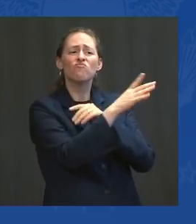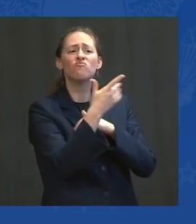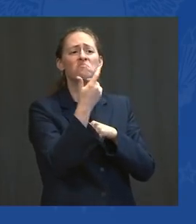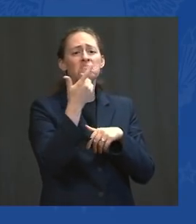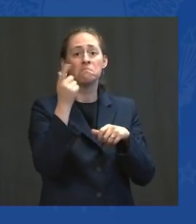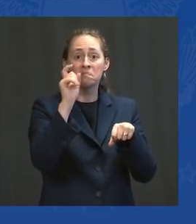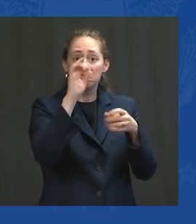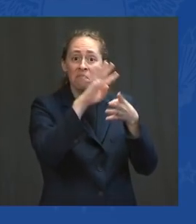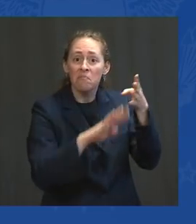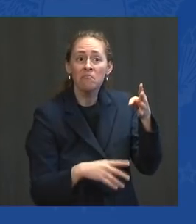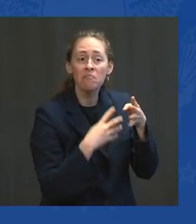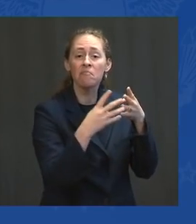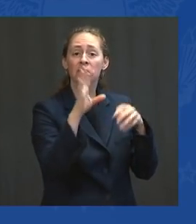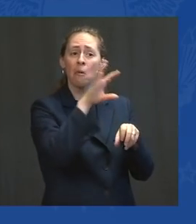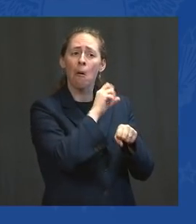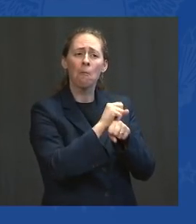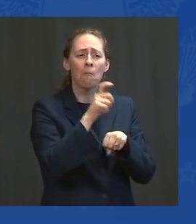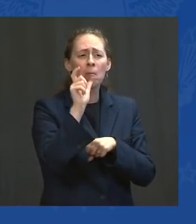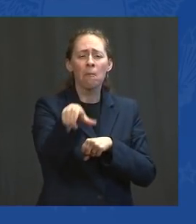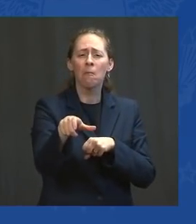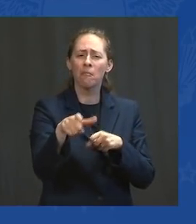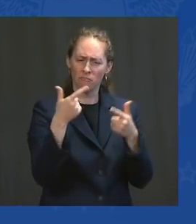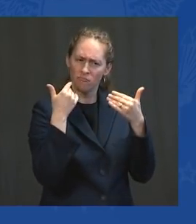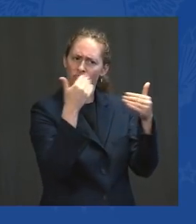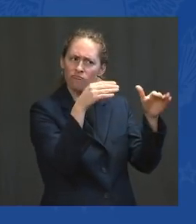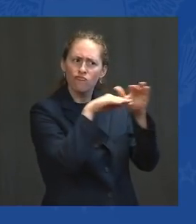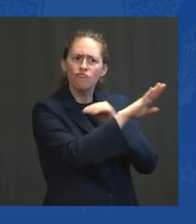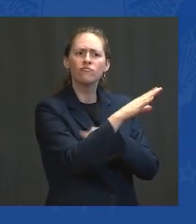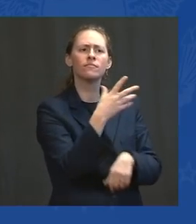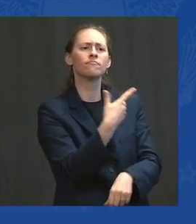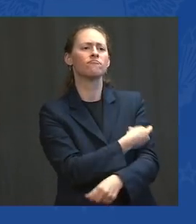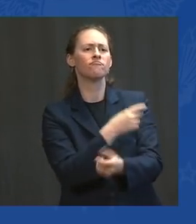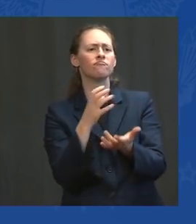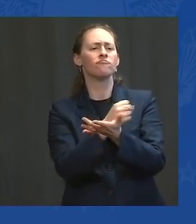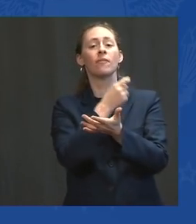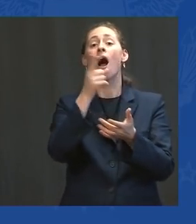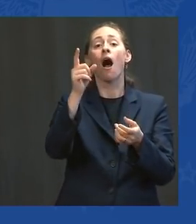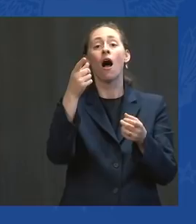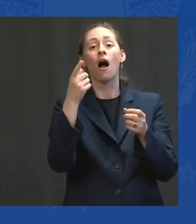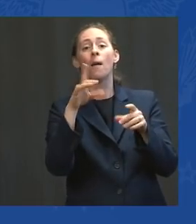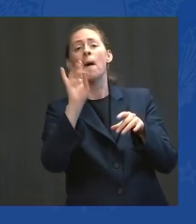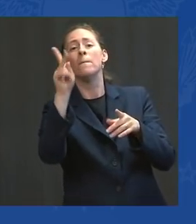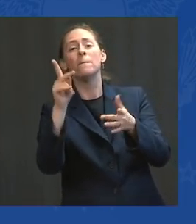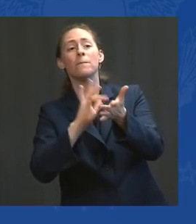get the vaccination when you're picking up your prescription or just going in to get toothpaste